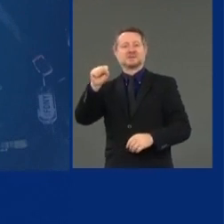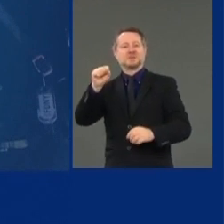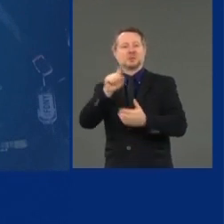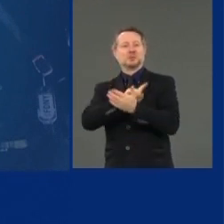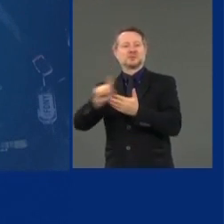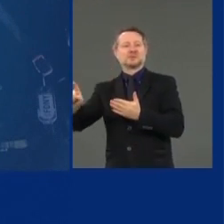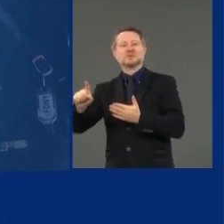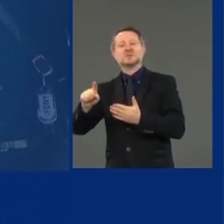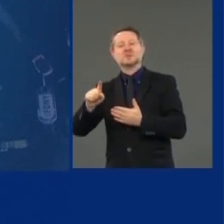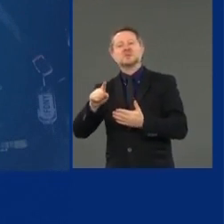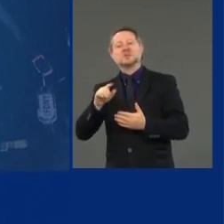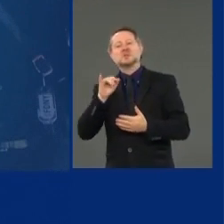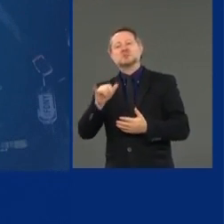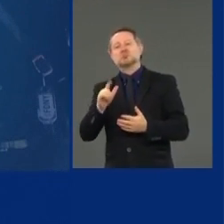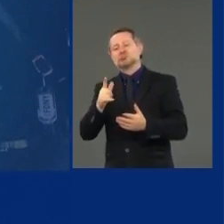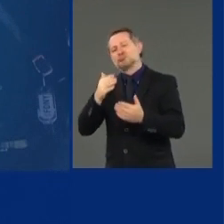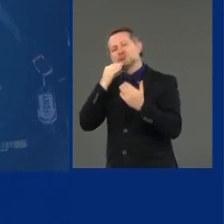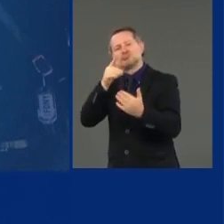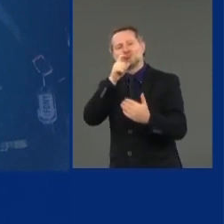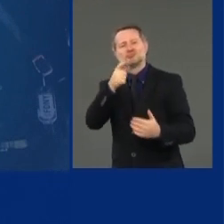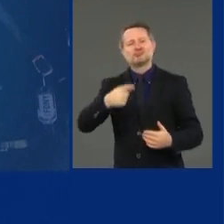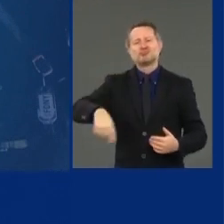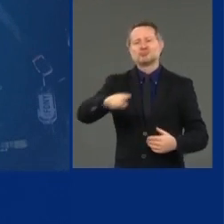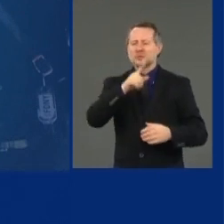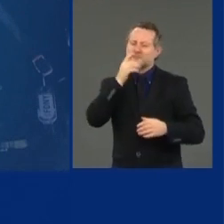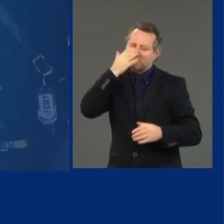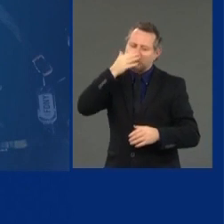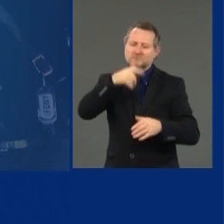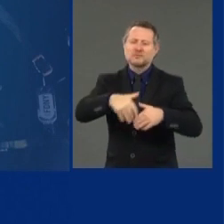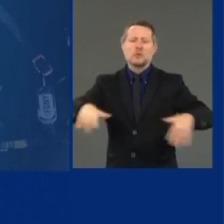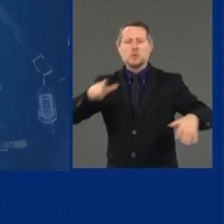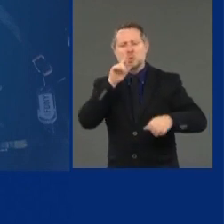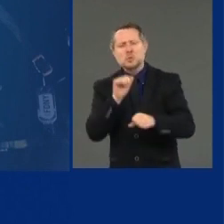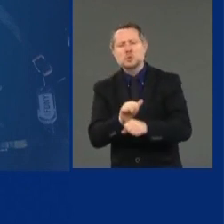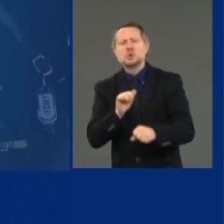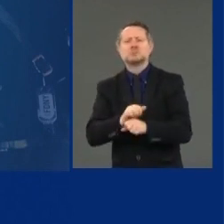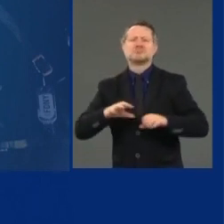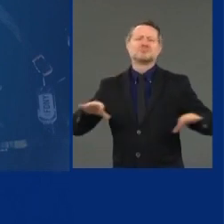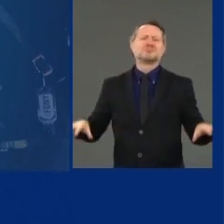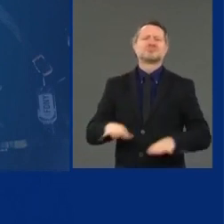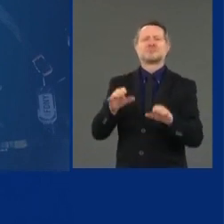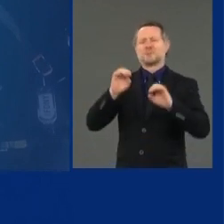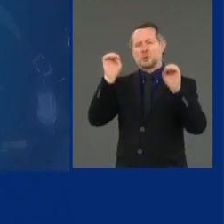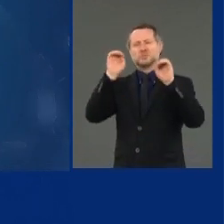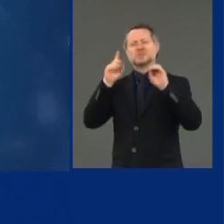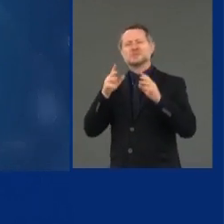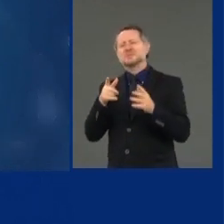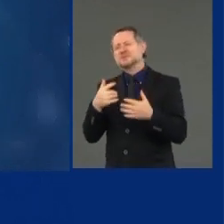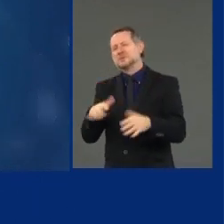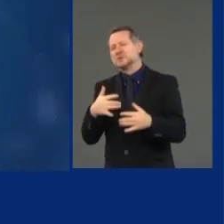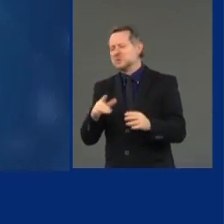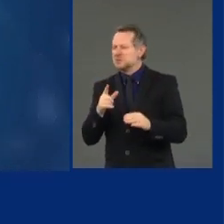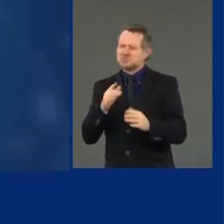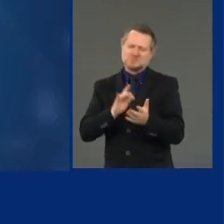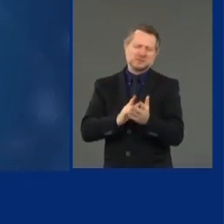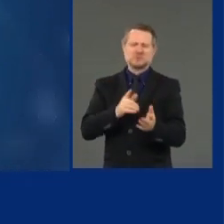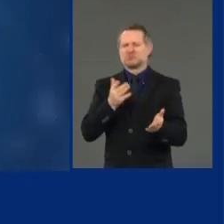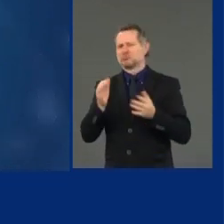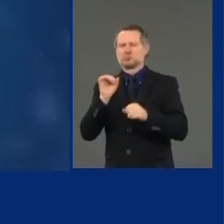THIS WEEK IS NATIONAL EMS WEEK AND IT'S A TIME TO THANK THE EMS